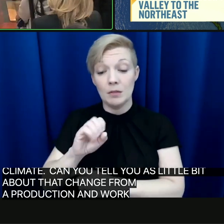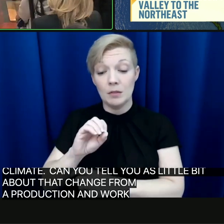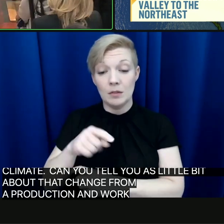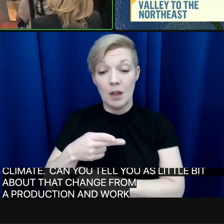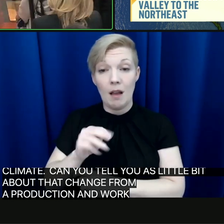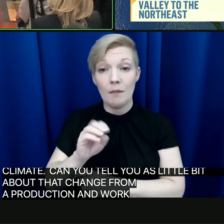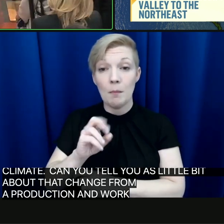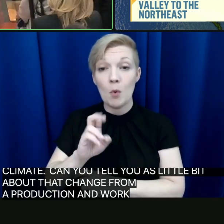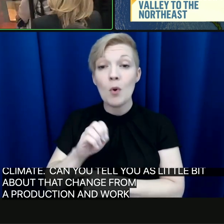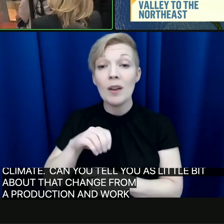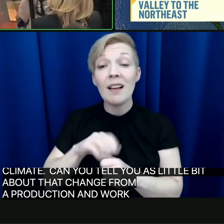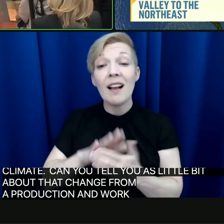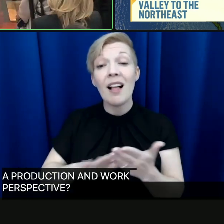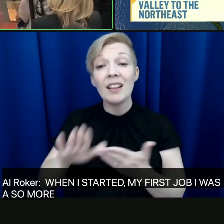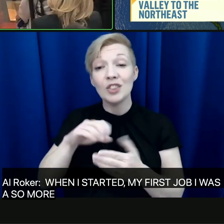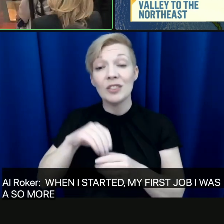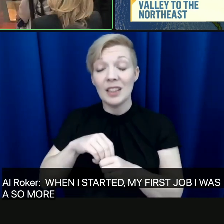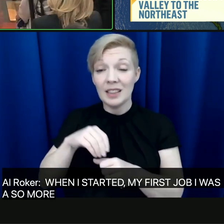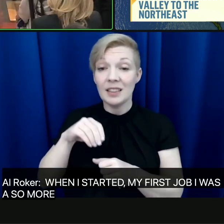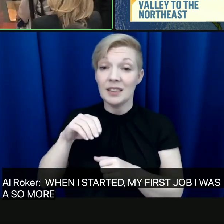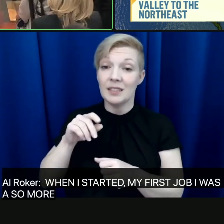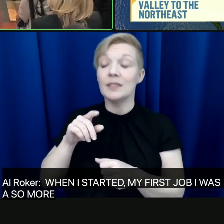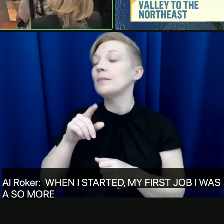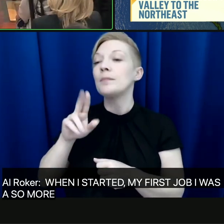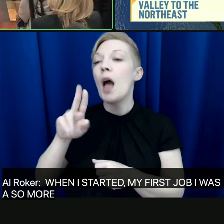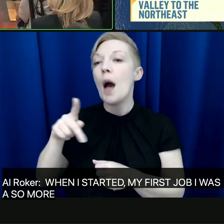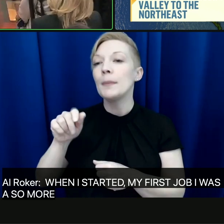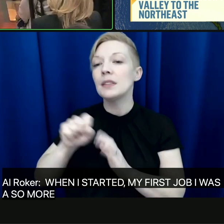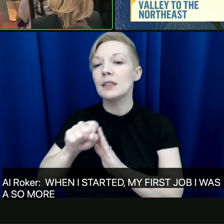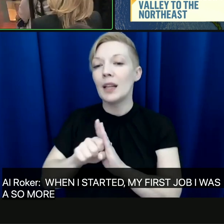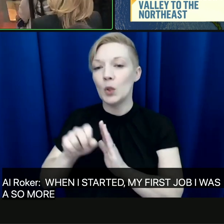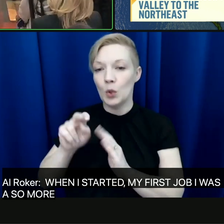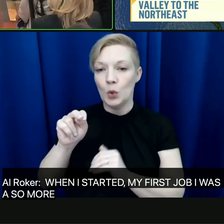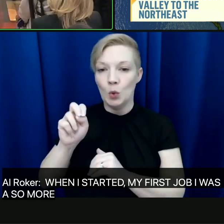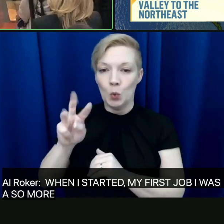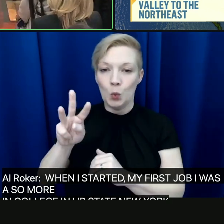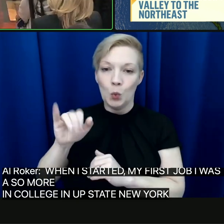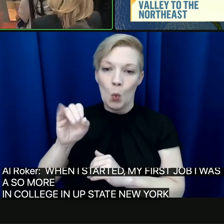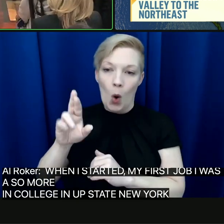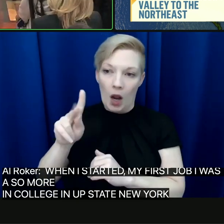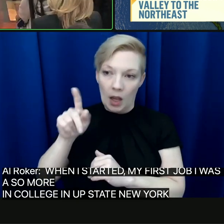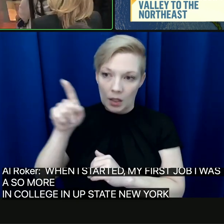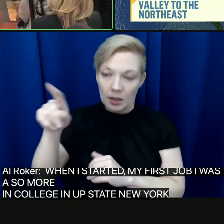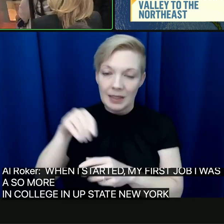at upstate New York, SUNY Oswego. And I got a job doing weekend weather in Syracuse, New York,